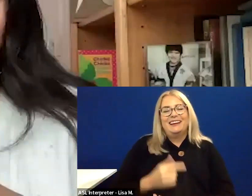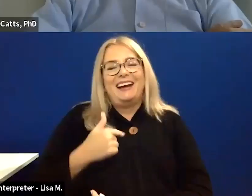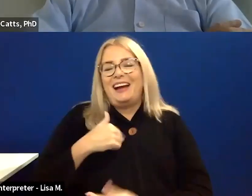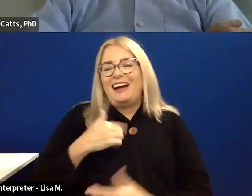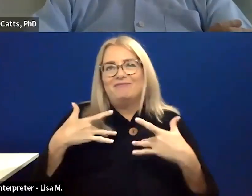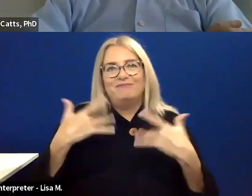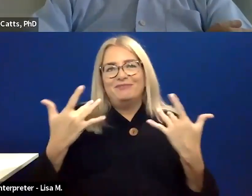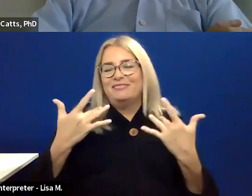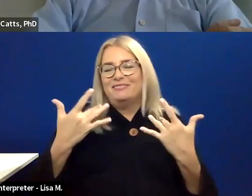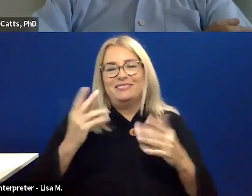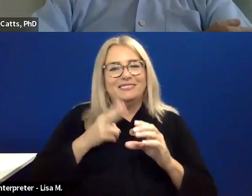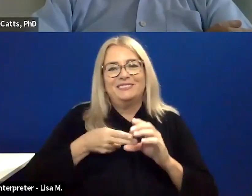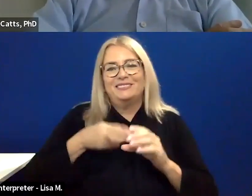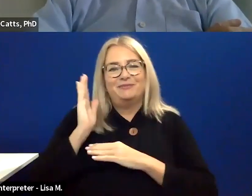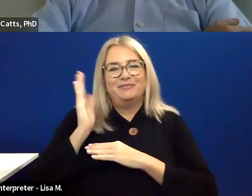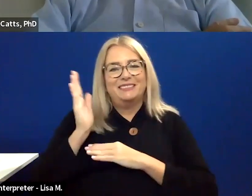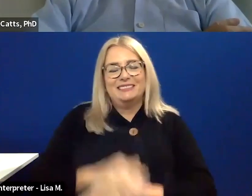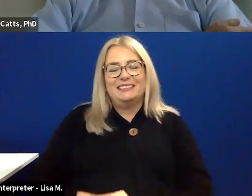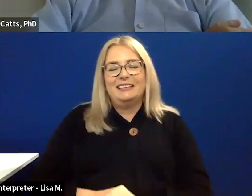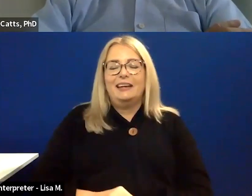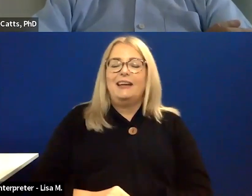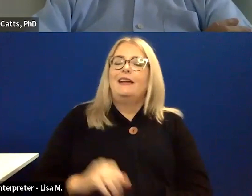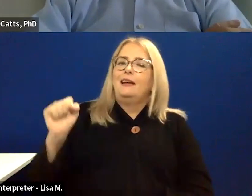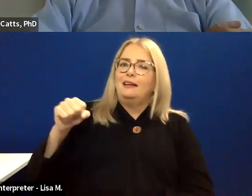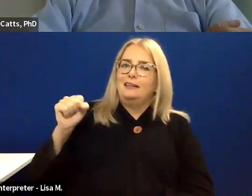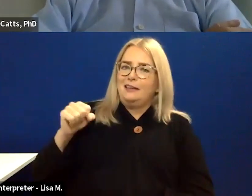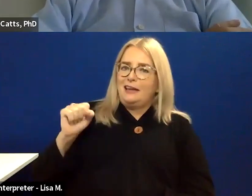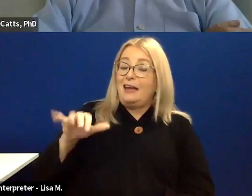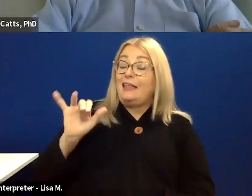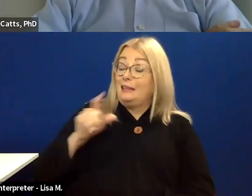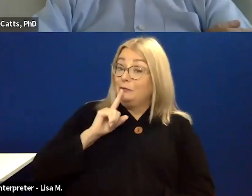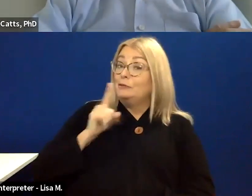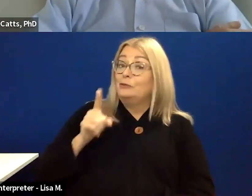you yeah and and that was that was the truth too it wasn't trying to boost your confidence